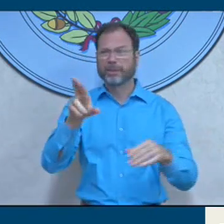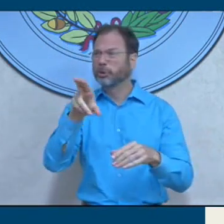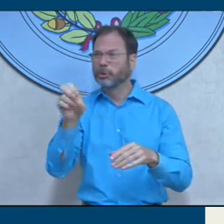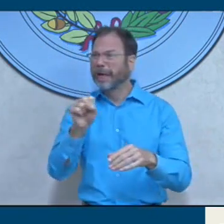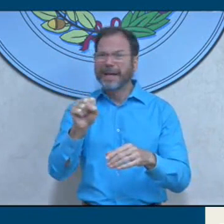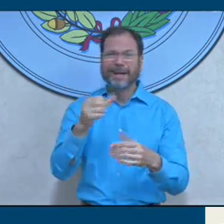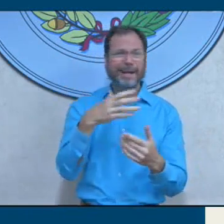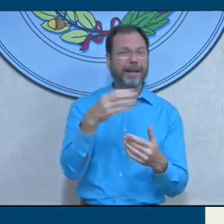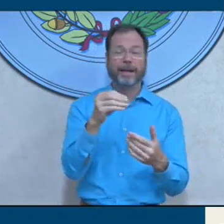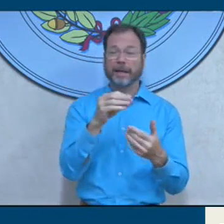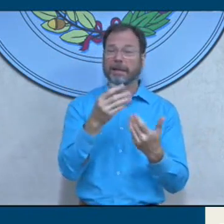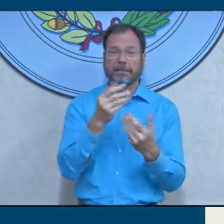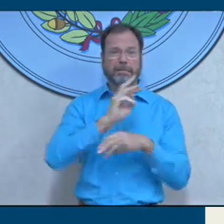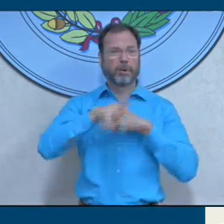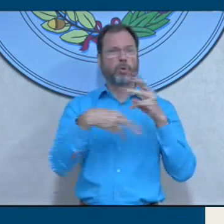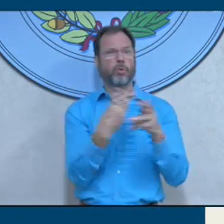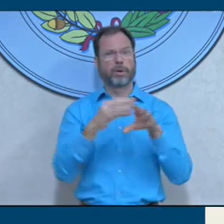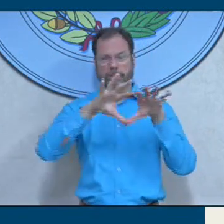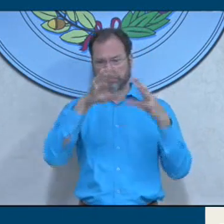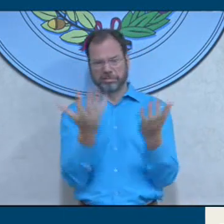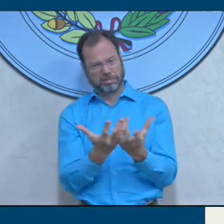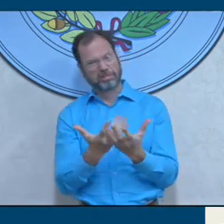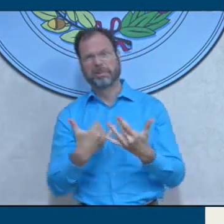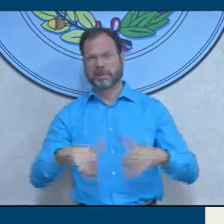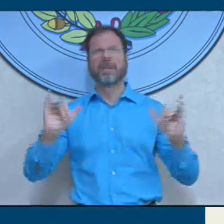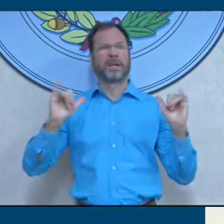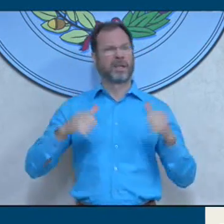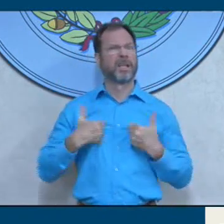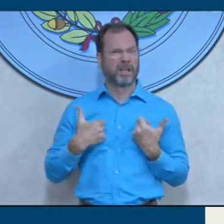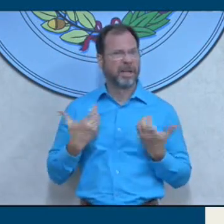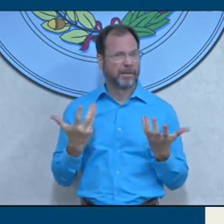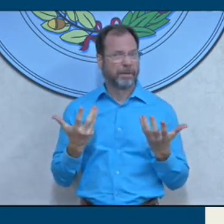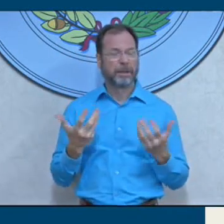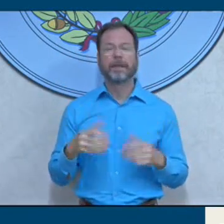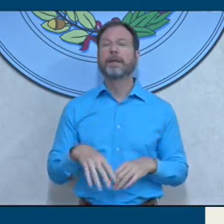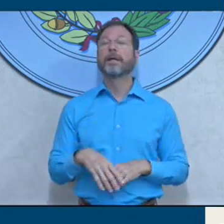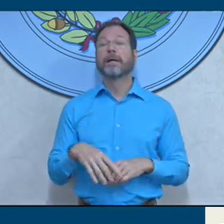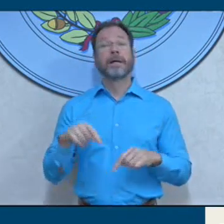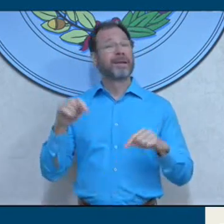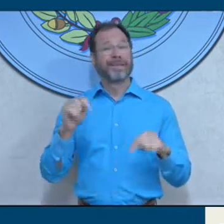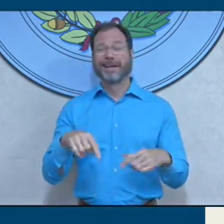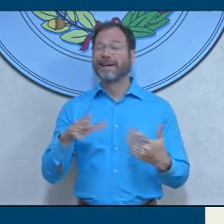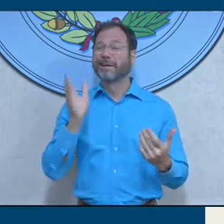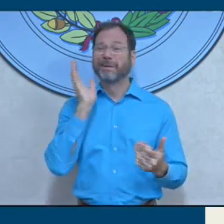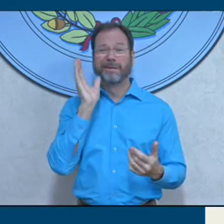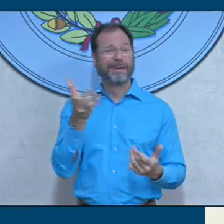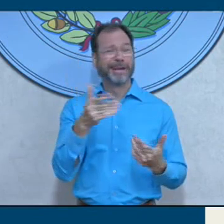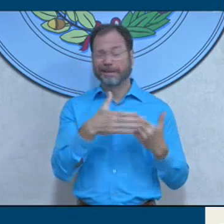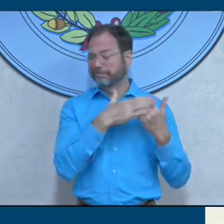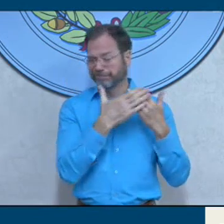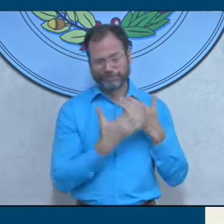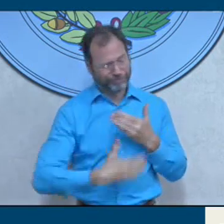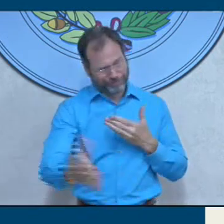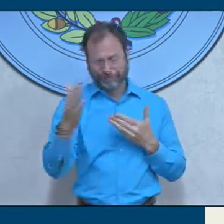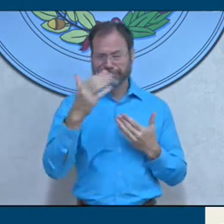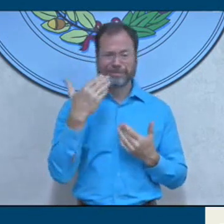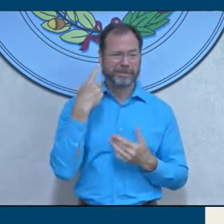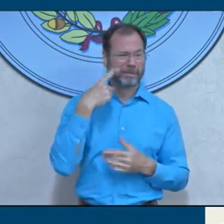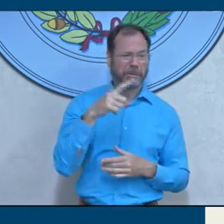REALITY IS COVID-19 STILL EXISTS IN TEXAS THAT EXIST AND THE UNITED STATES AS WELL AS